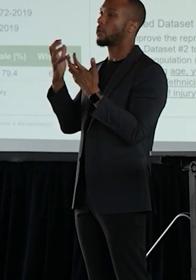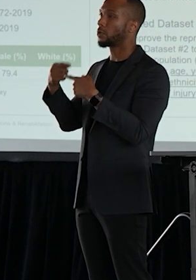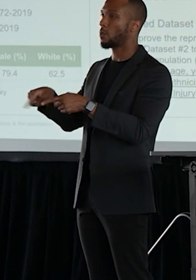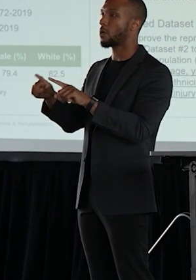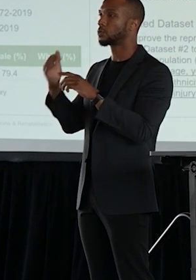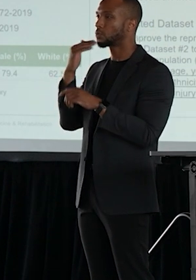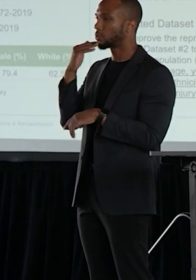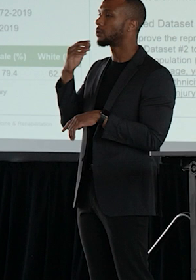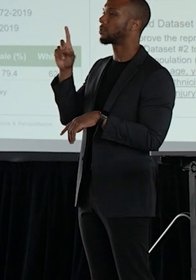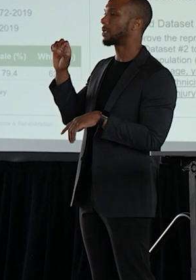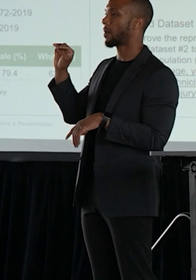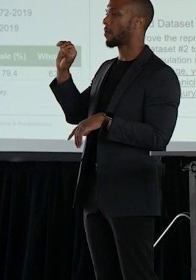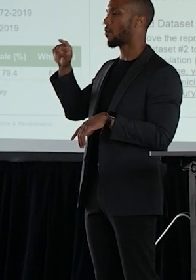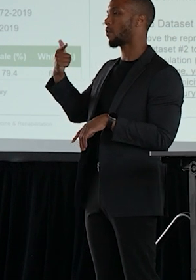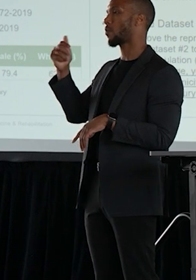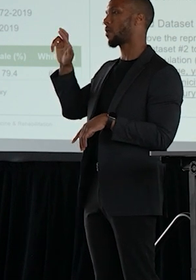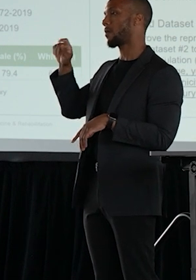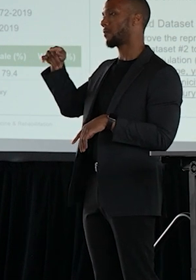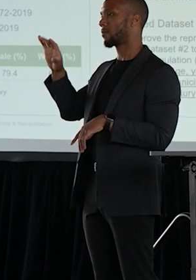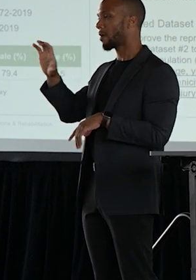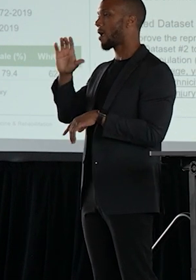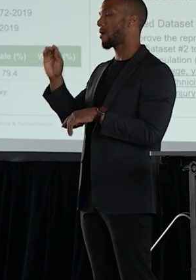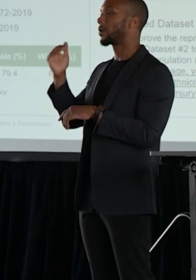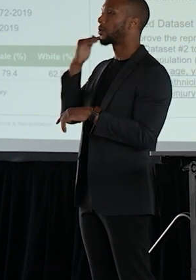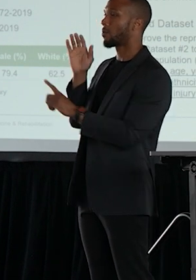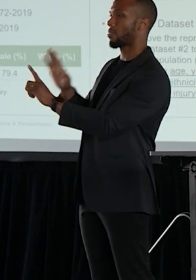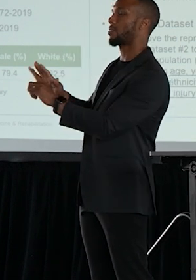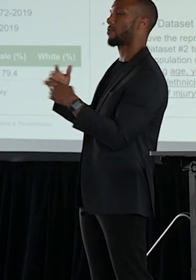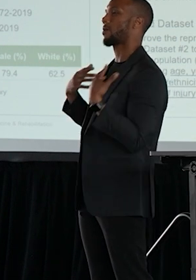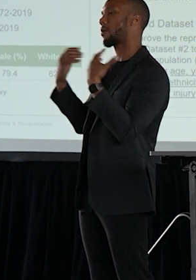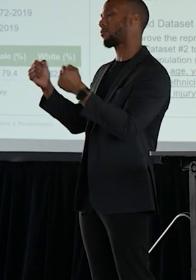demographic and know their health status and the data set